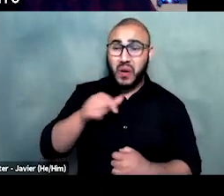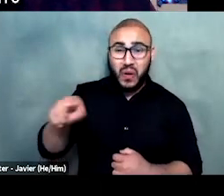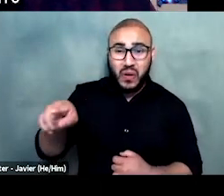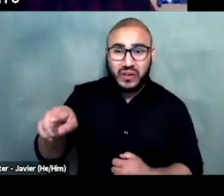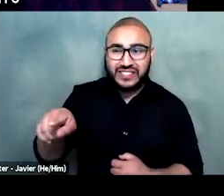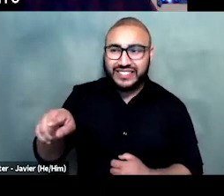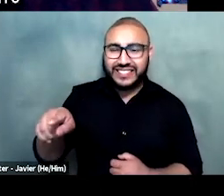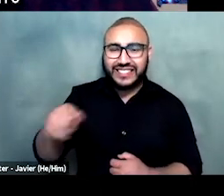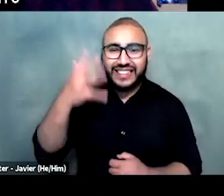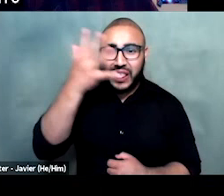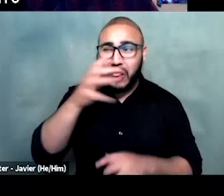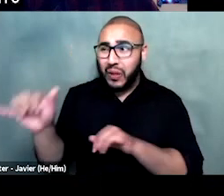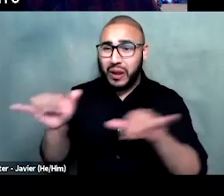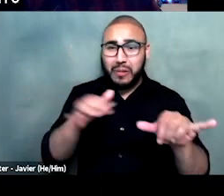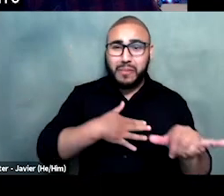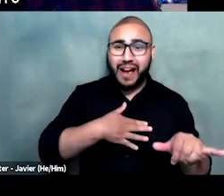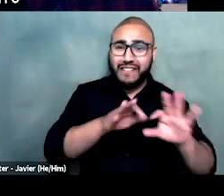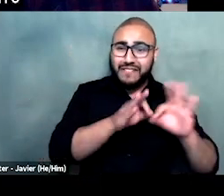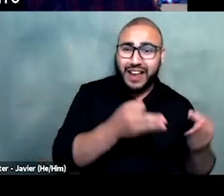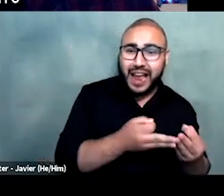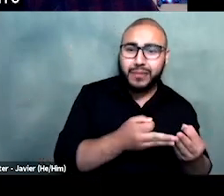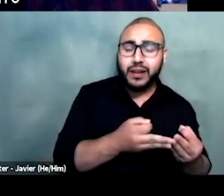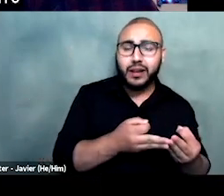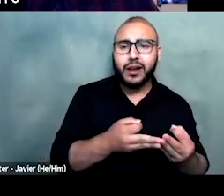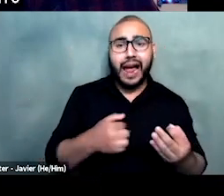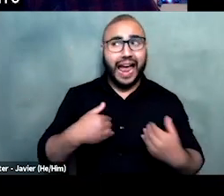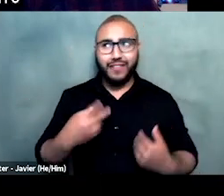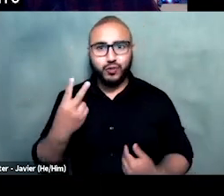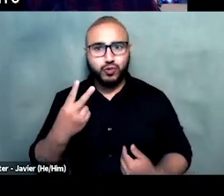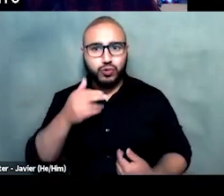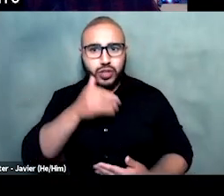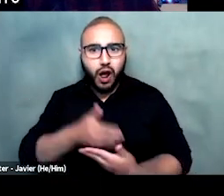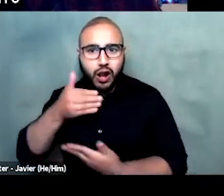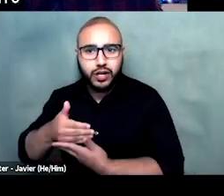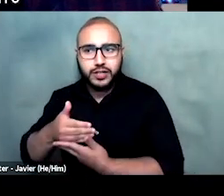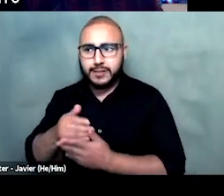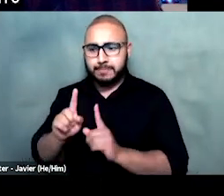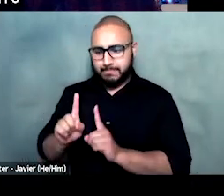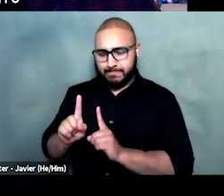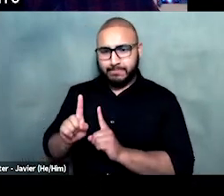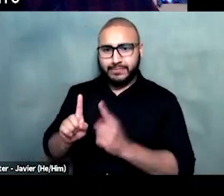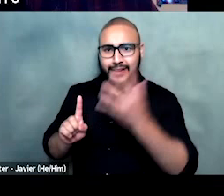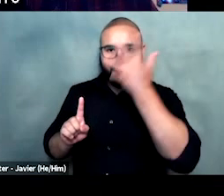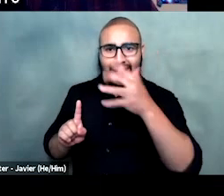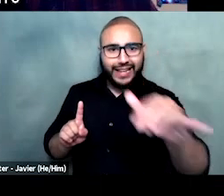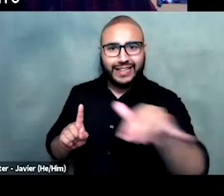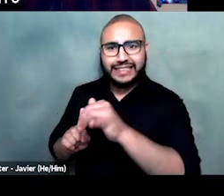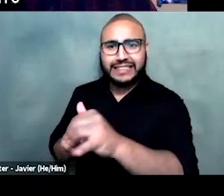because those little girls in that video look like so many of my relatives, look like, you